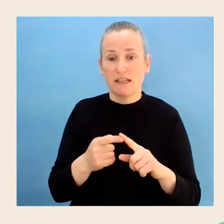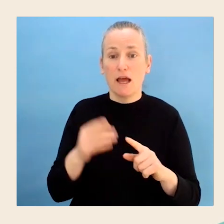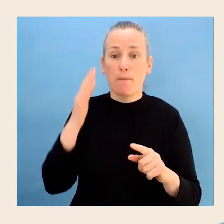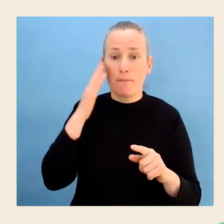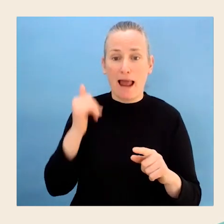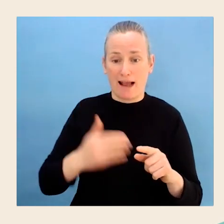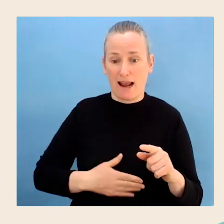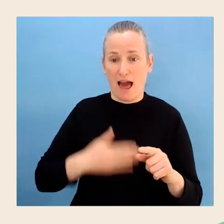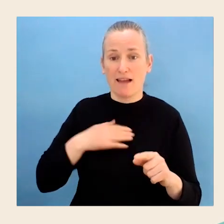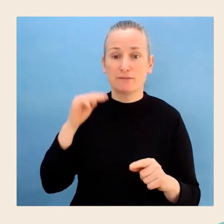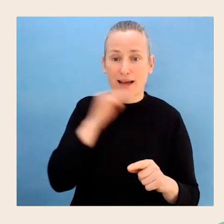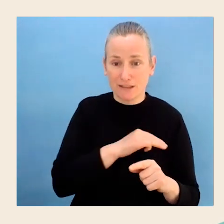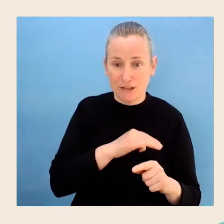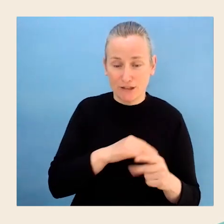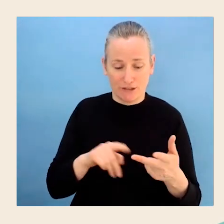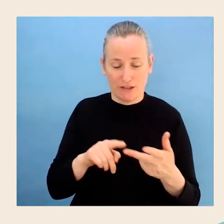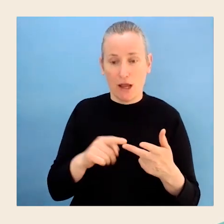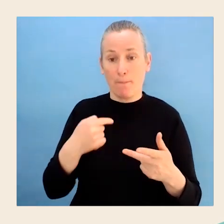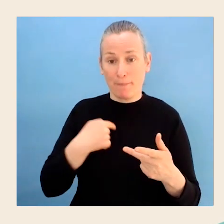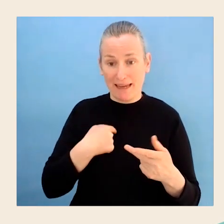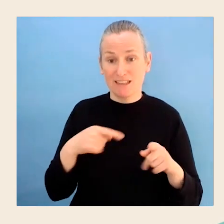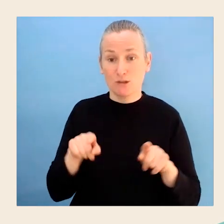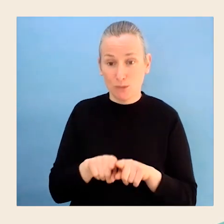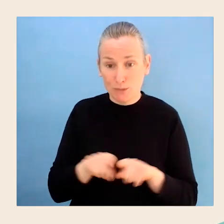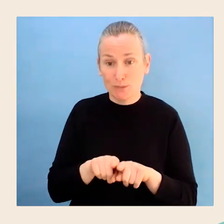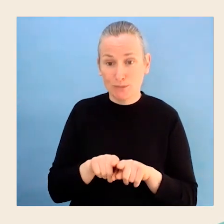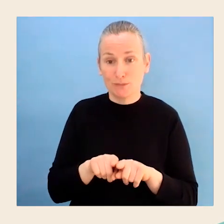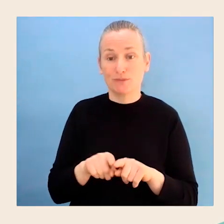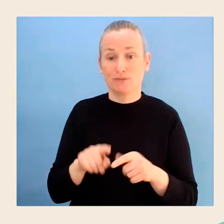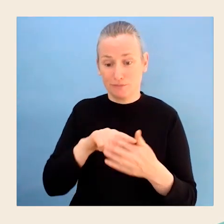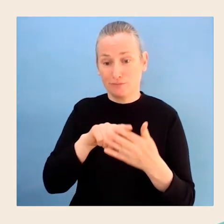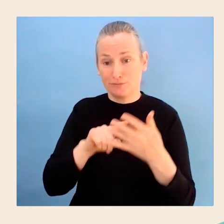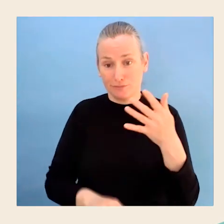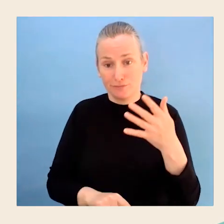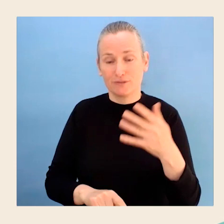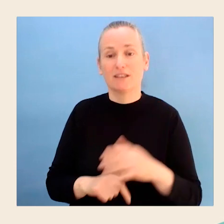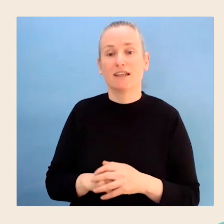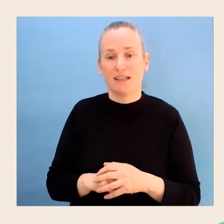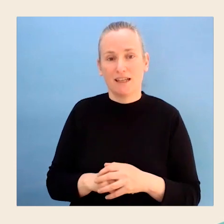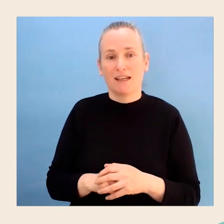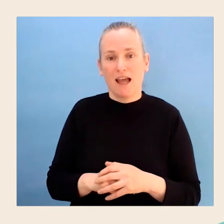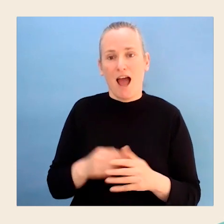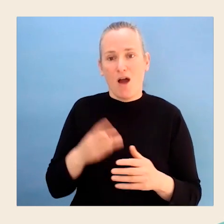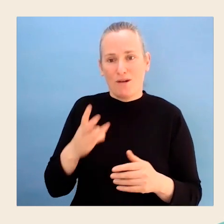the BDS movements The diversity that when Eugene's piece came out,